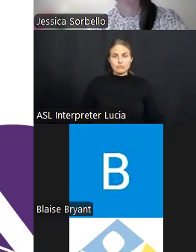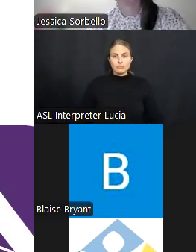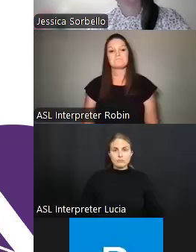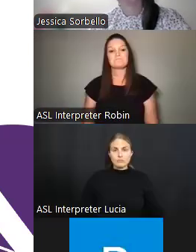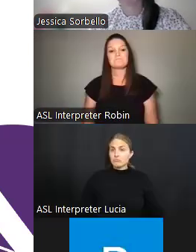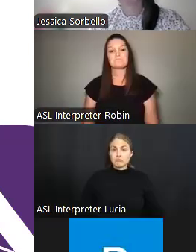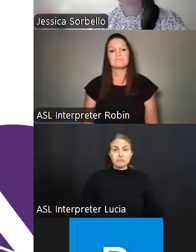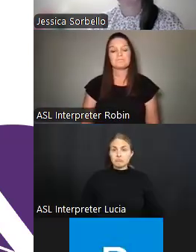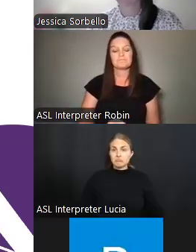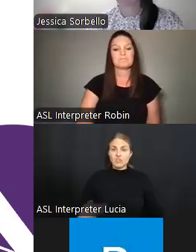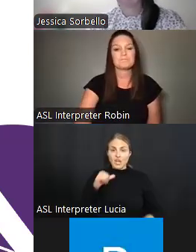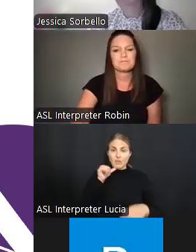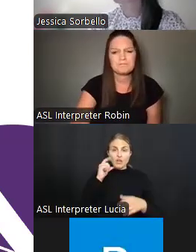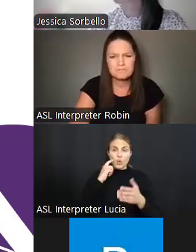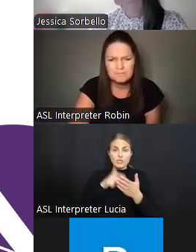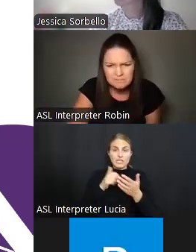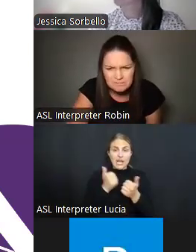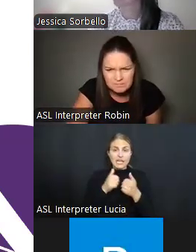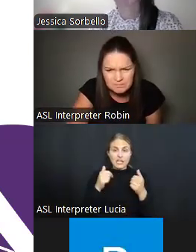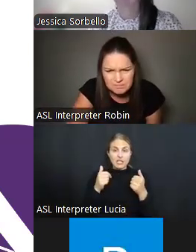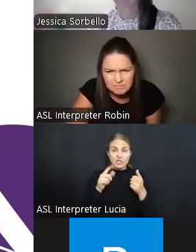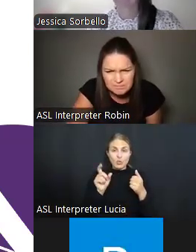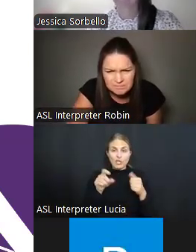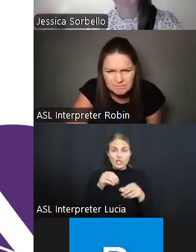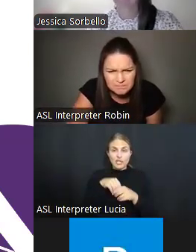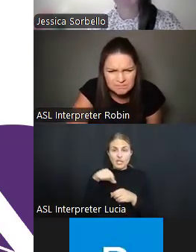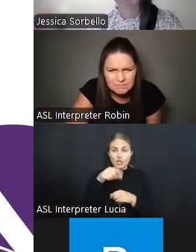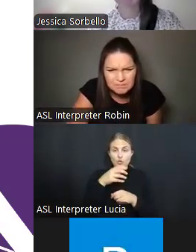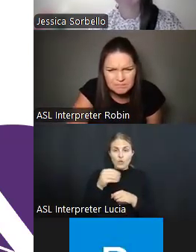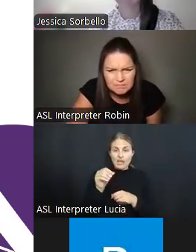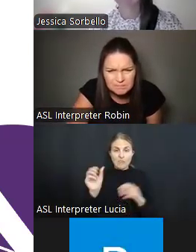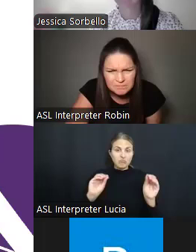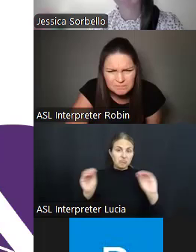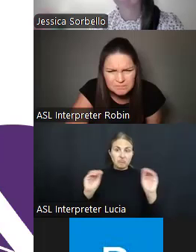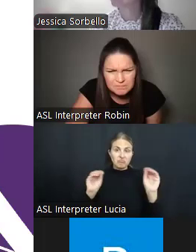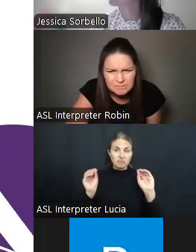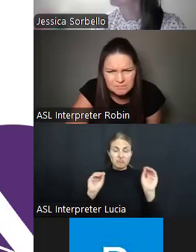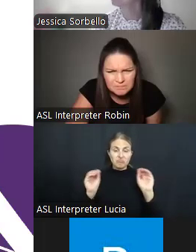A. »JESSICA SORBELLO: Perfect